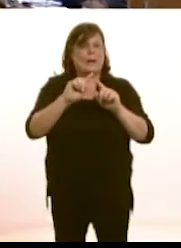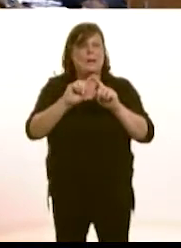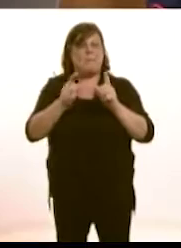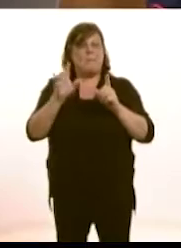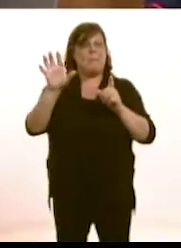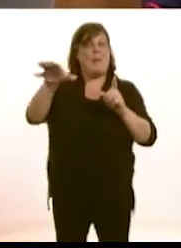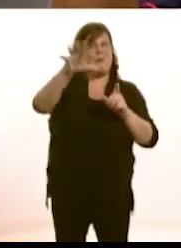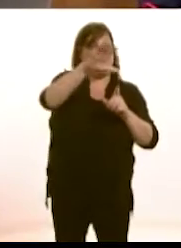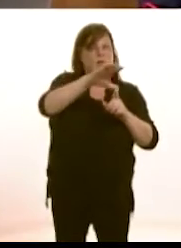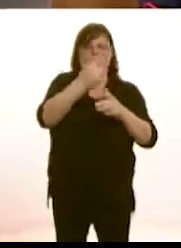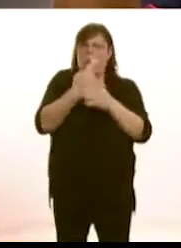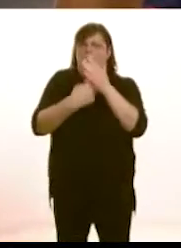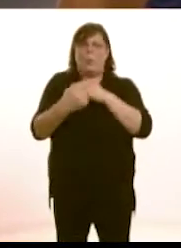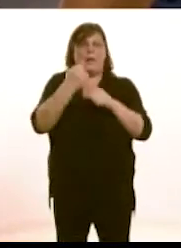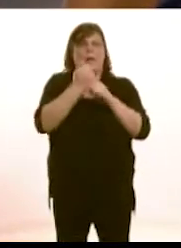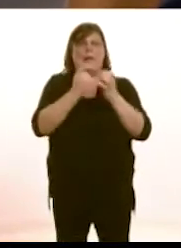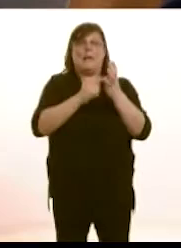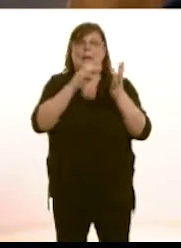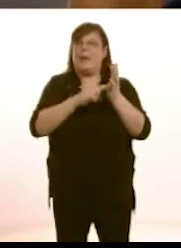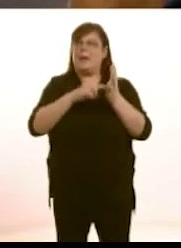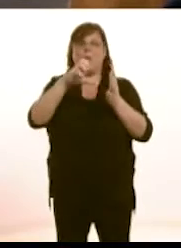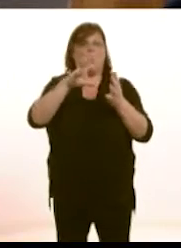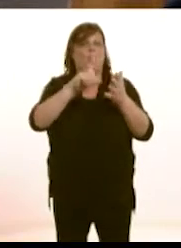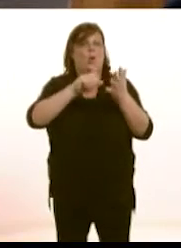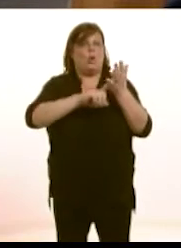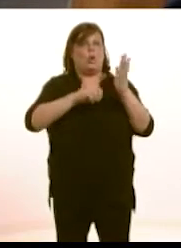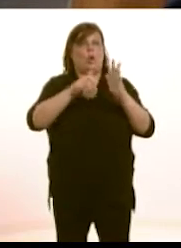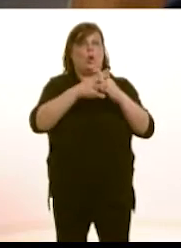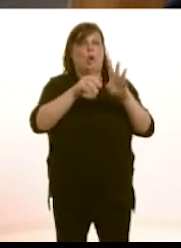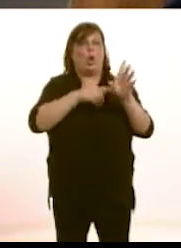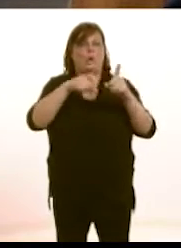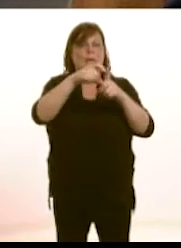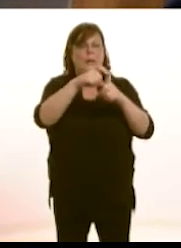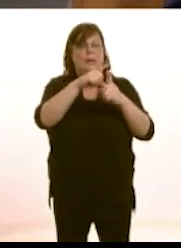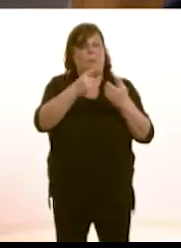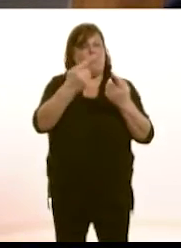But, that said, the community health council have supported the proposals, as I understand, so far.